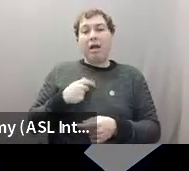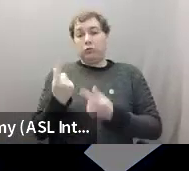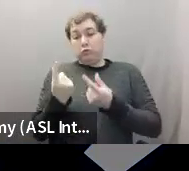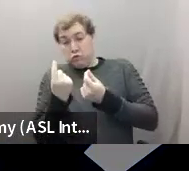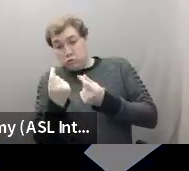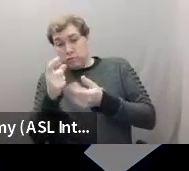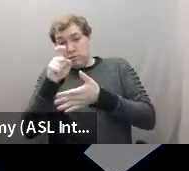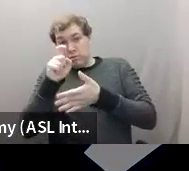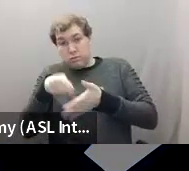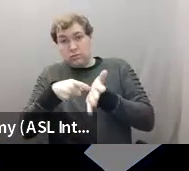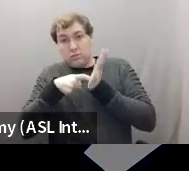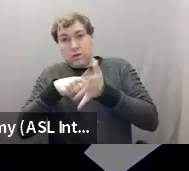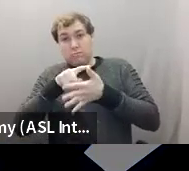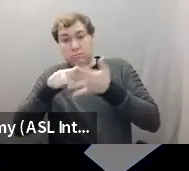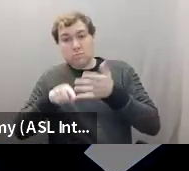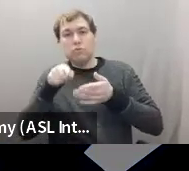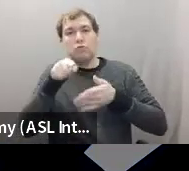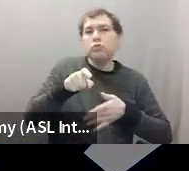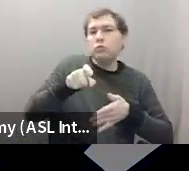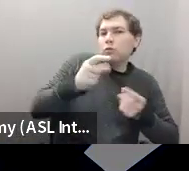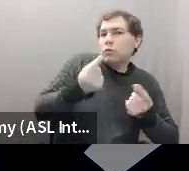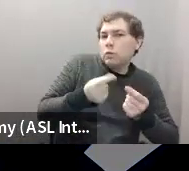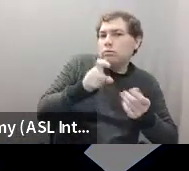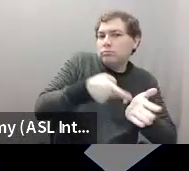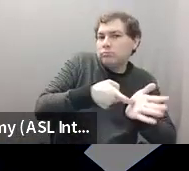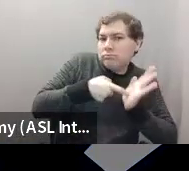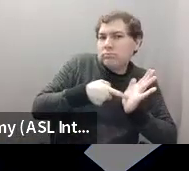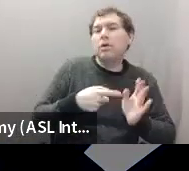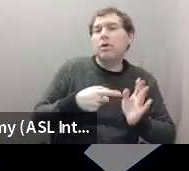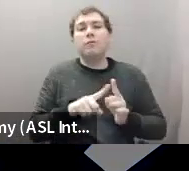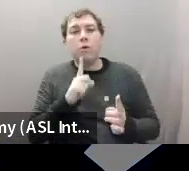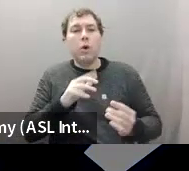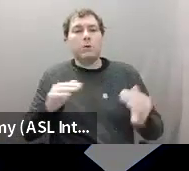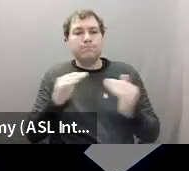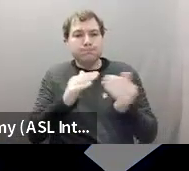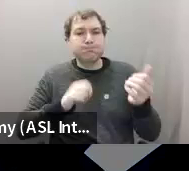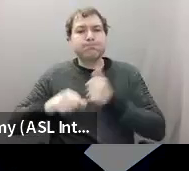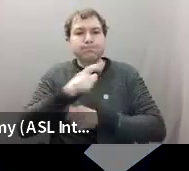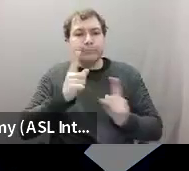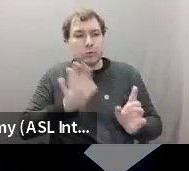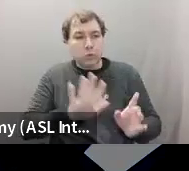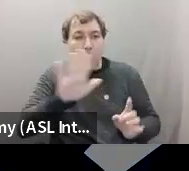Troy Bowser: And it's gonna be some things that you have to do on your end, but together, for the common cause, we can get your your goal accomplish.